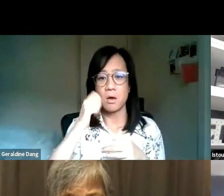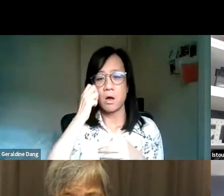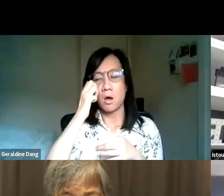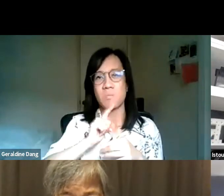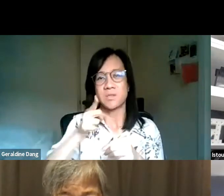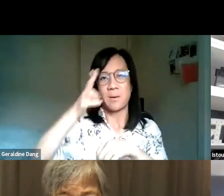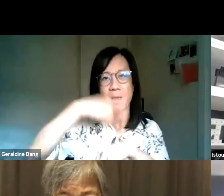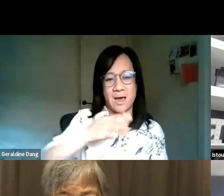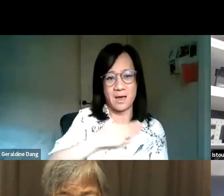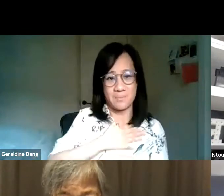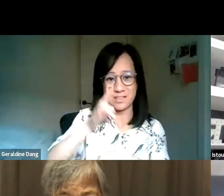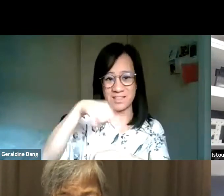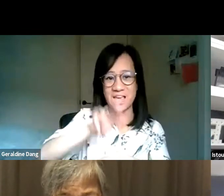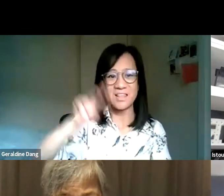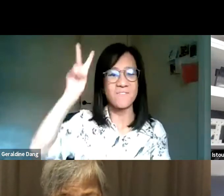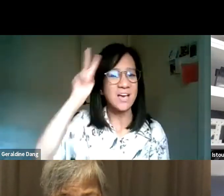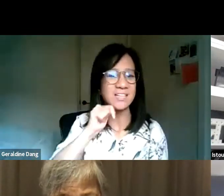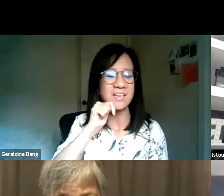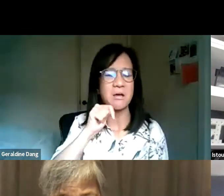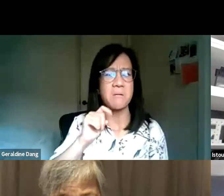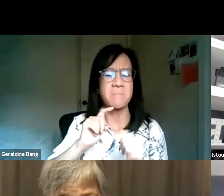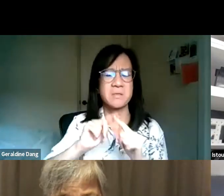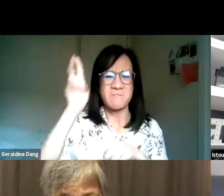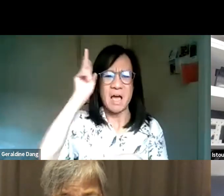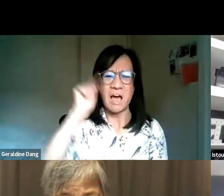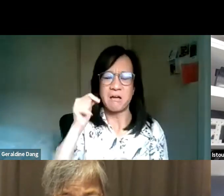I had that battle my whole life.